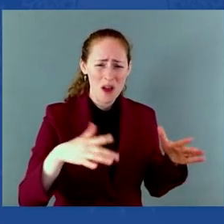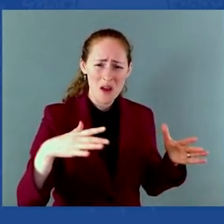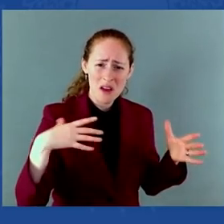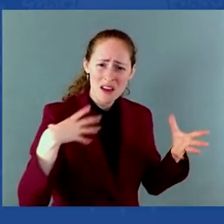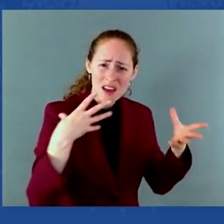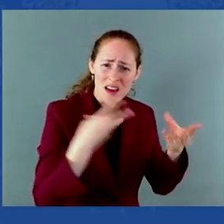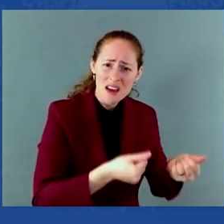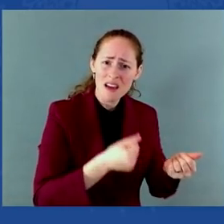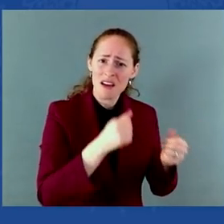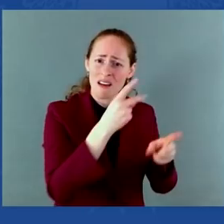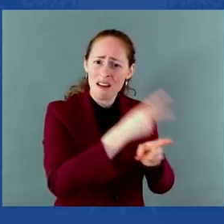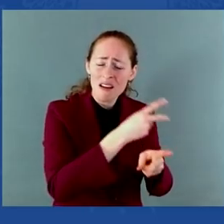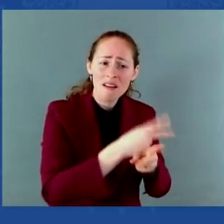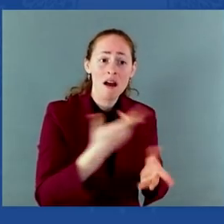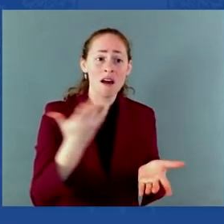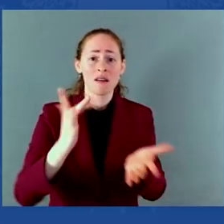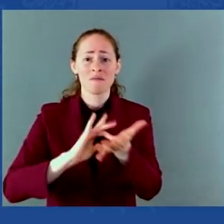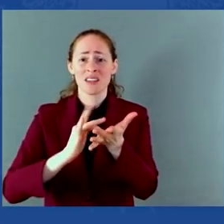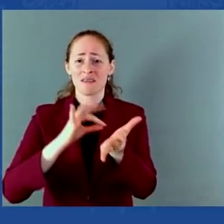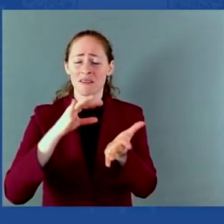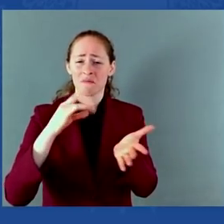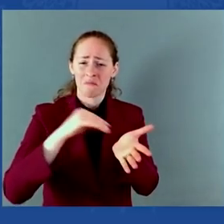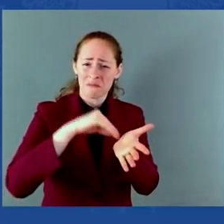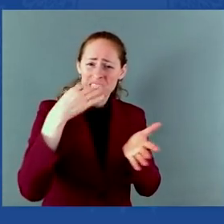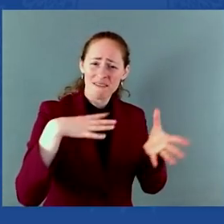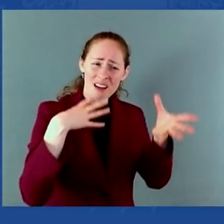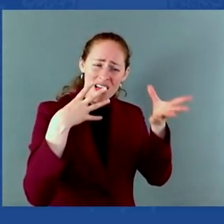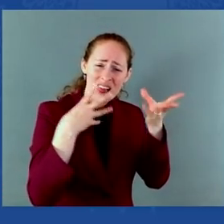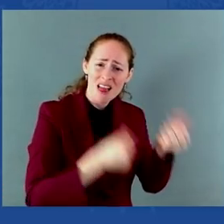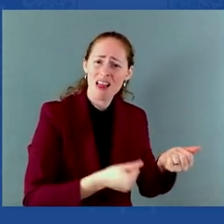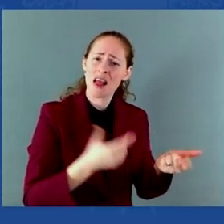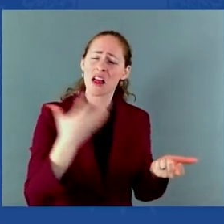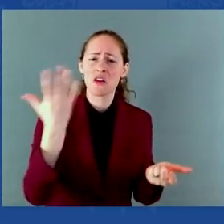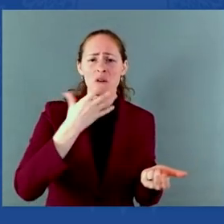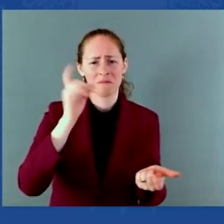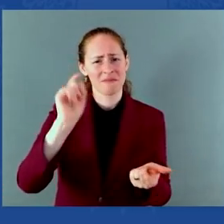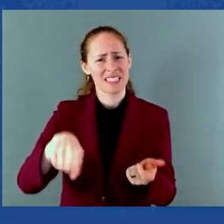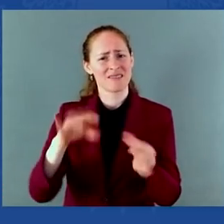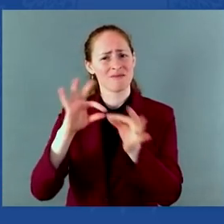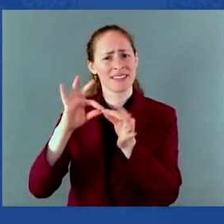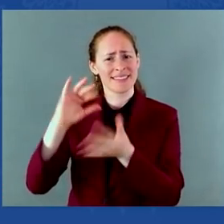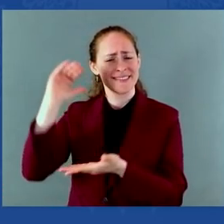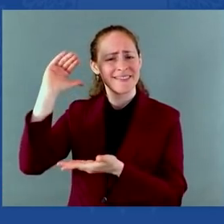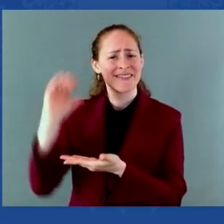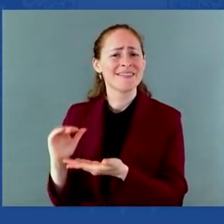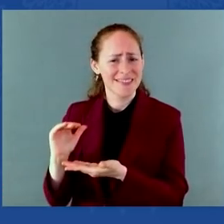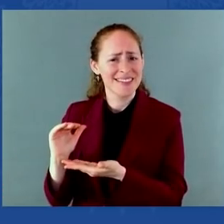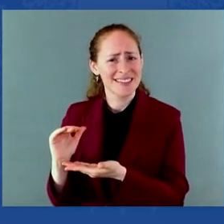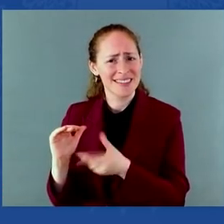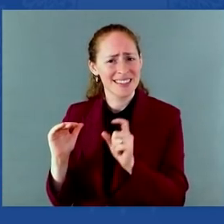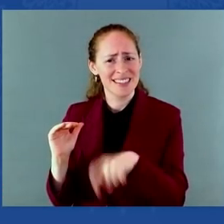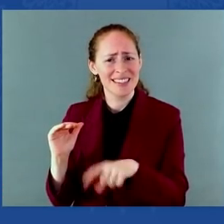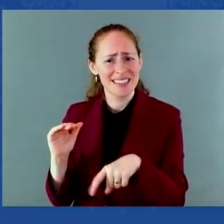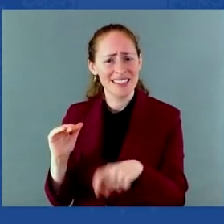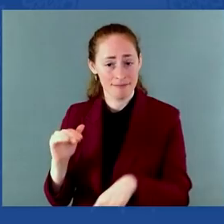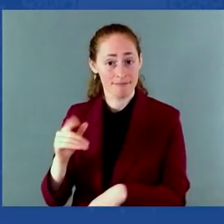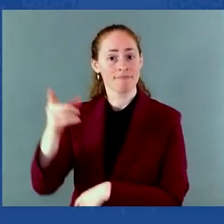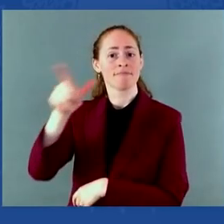Thirteen -- thirteen -- excuse me, fourteen Nobel laureates in economics said it'll actually bring down the costs,